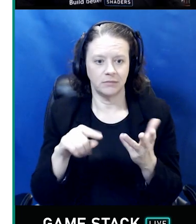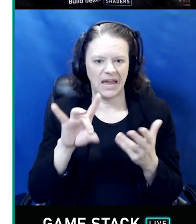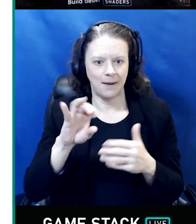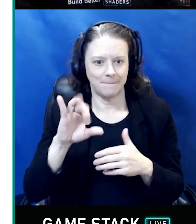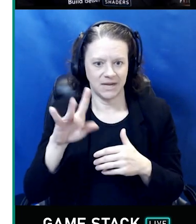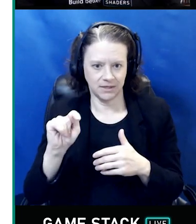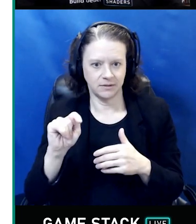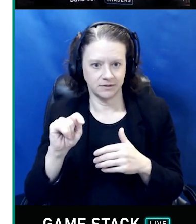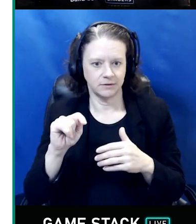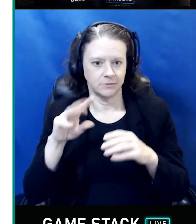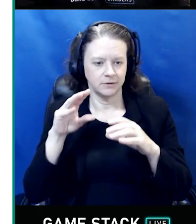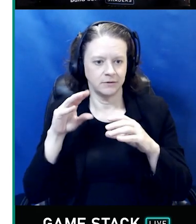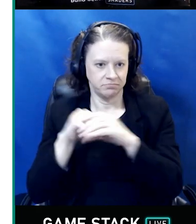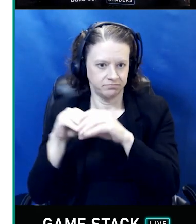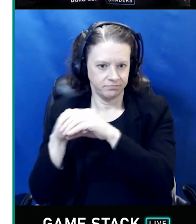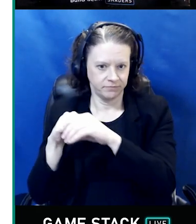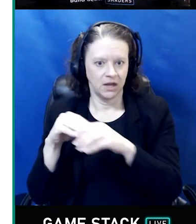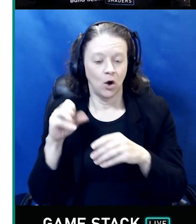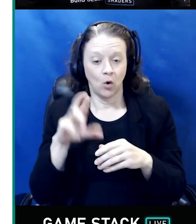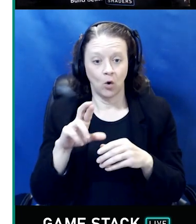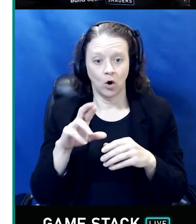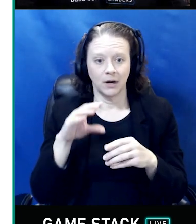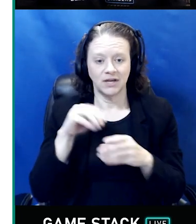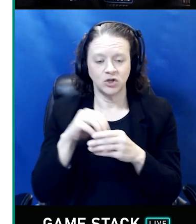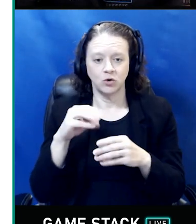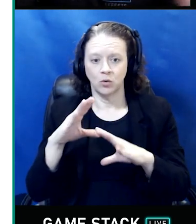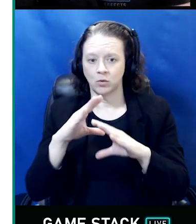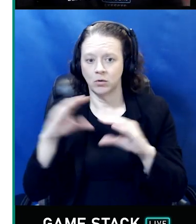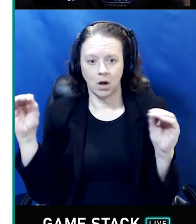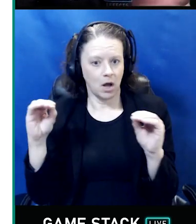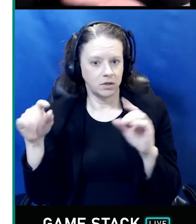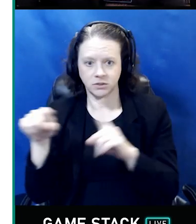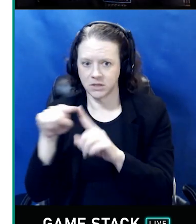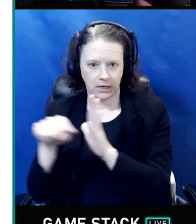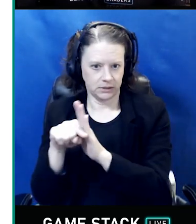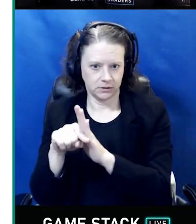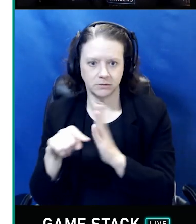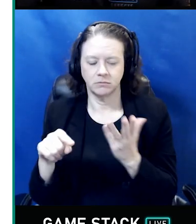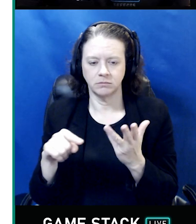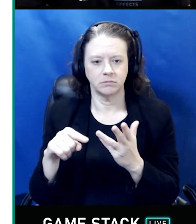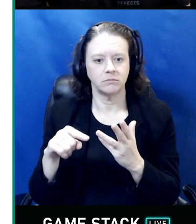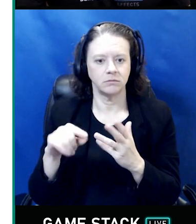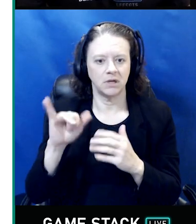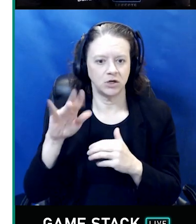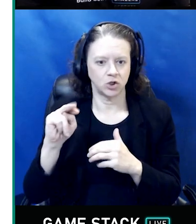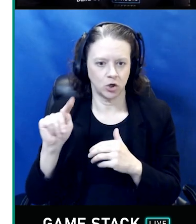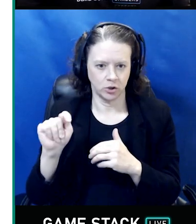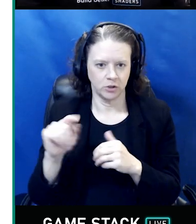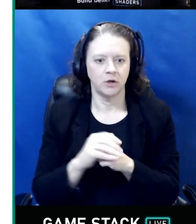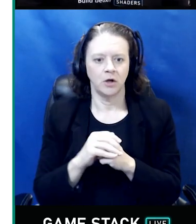over that in a minute, or into unsigned. And so because we got two axes here, we end up with four intrinsics for